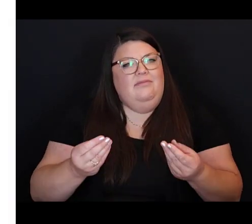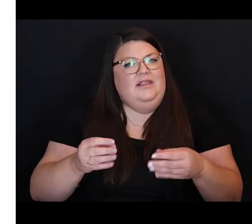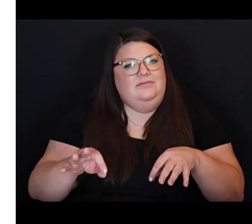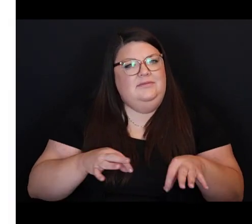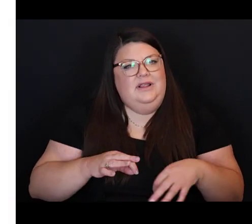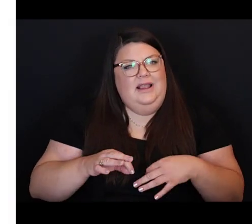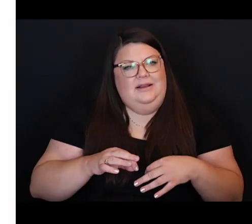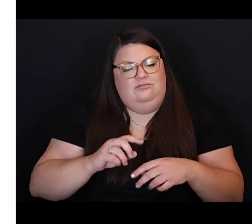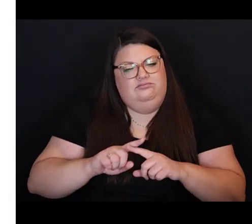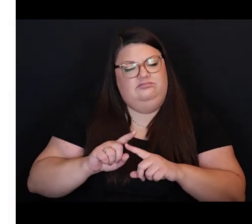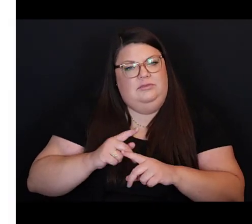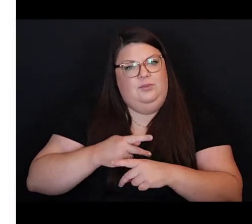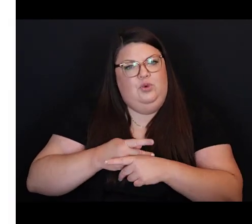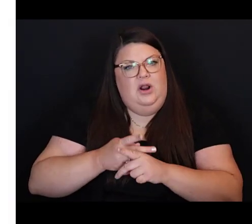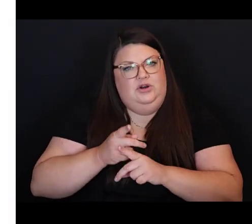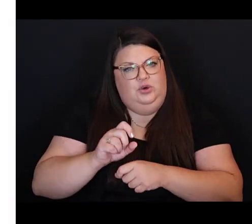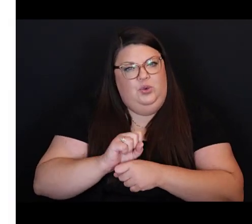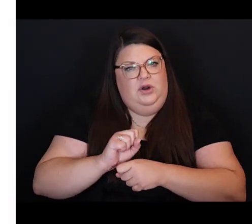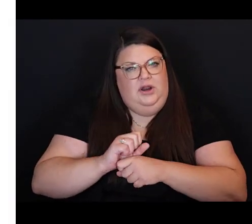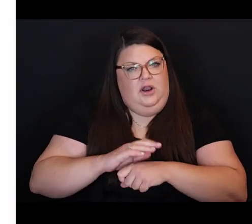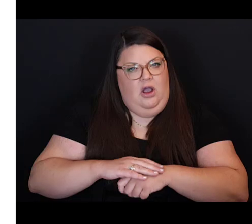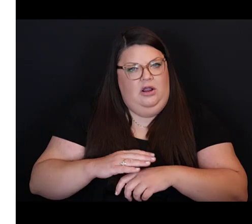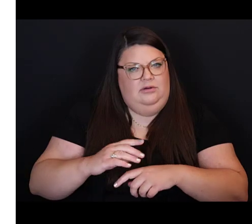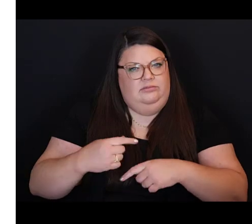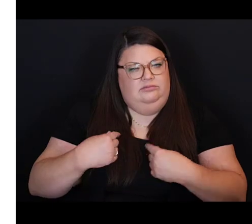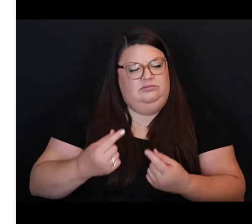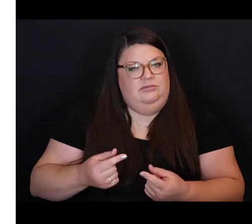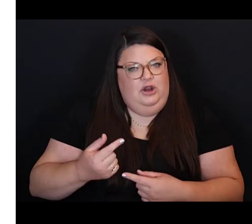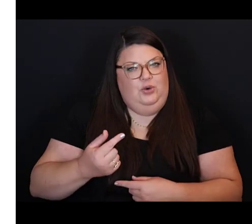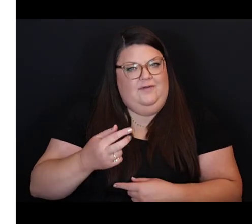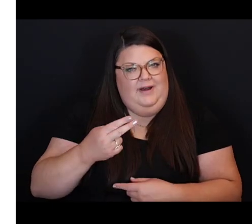of the products that you guys have been working on at Griffin-Hammis Associates?